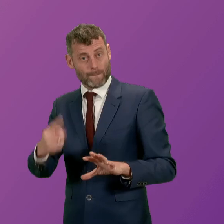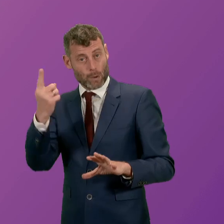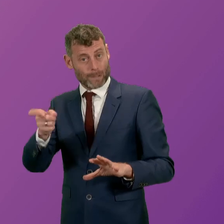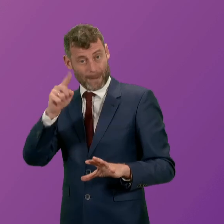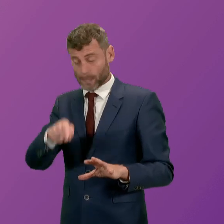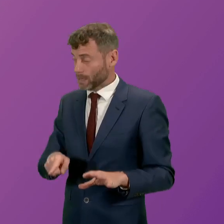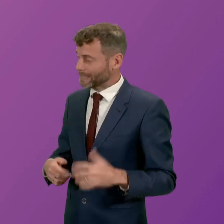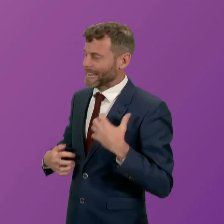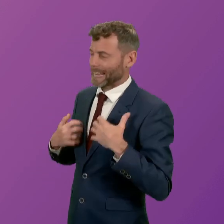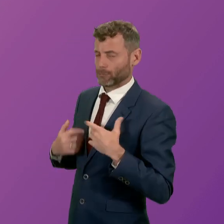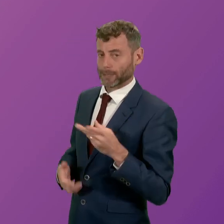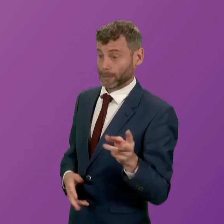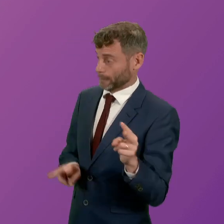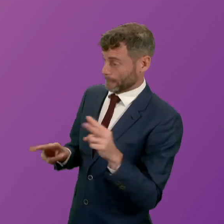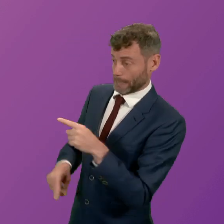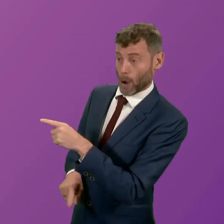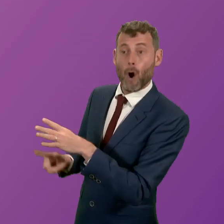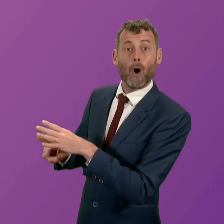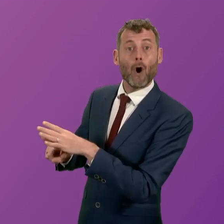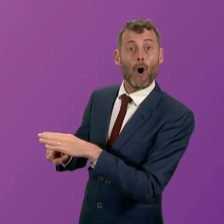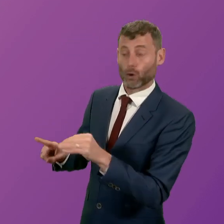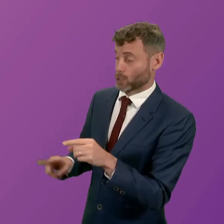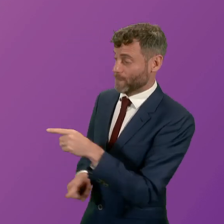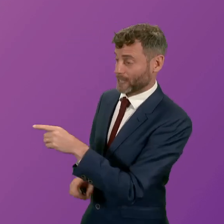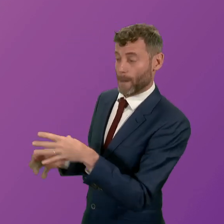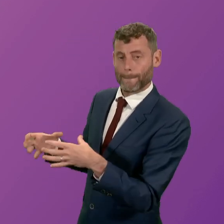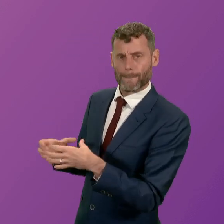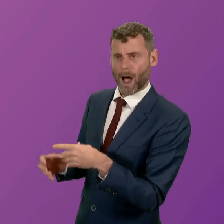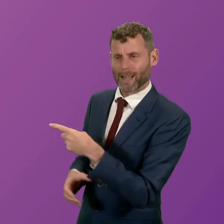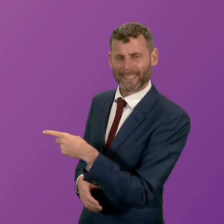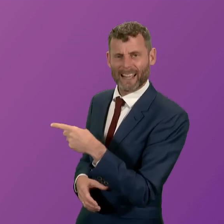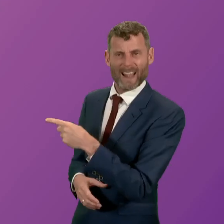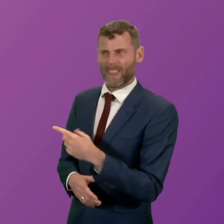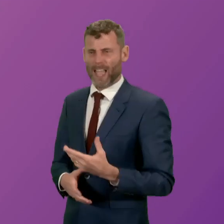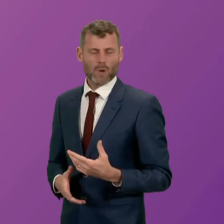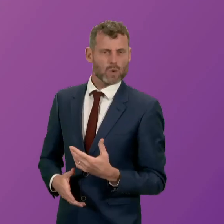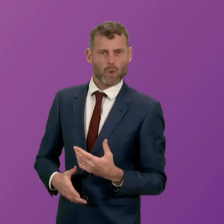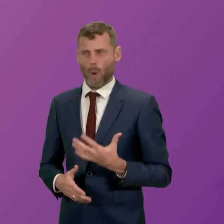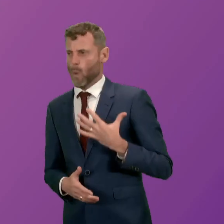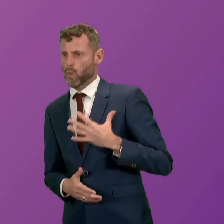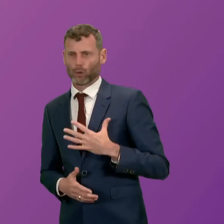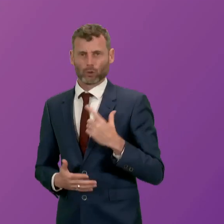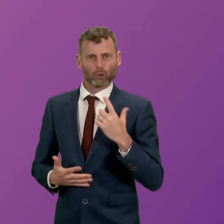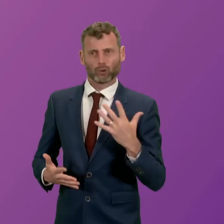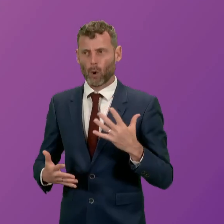I think that it says something about the depths that the Conservative Party has now reached that